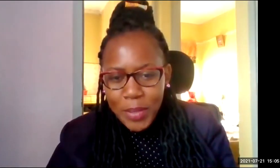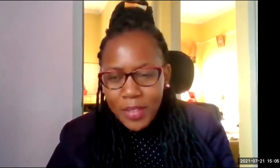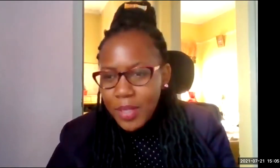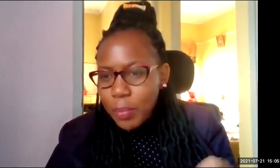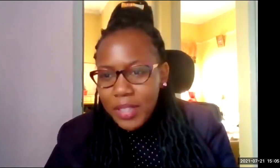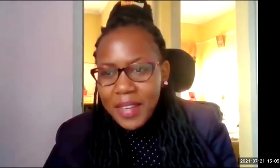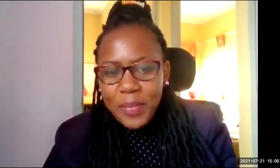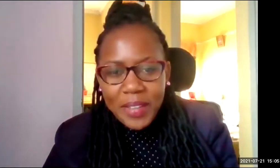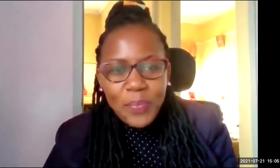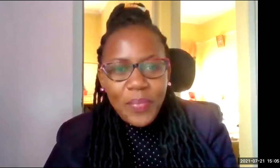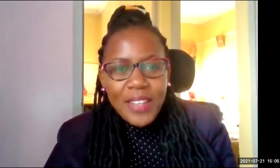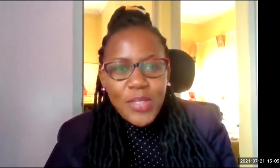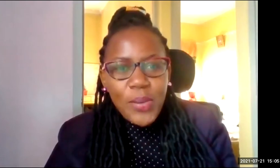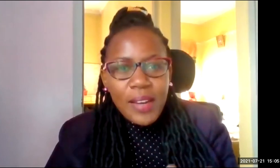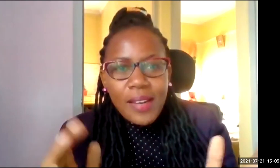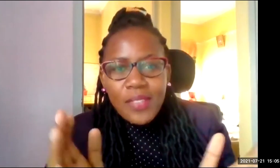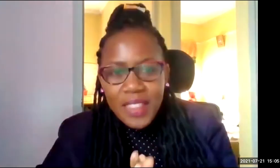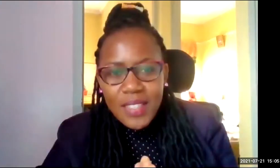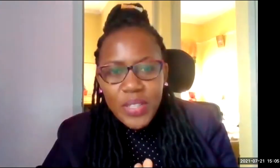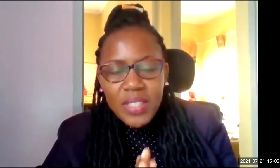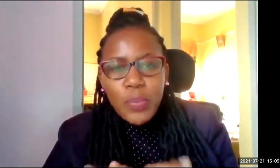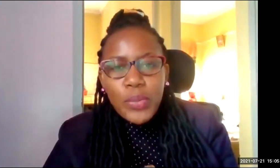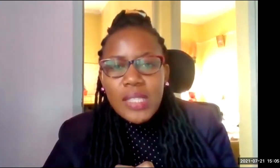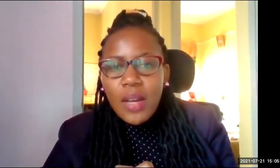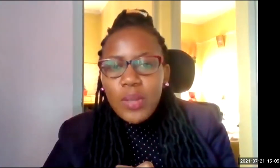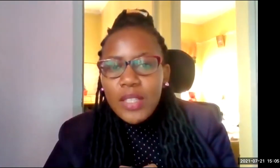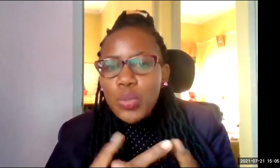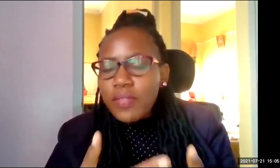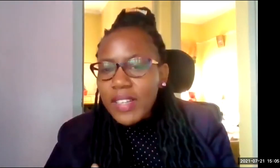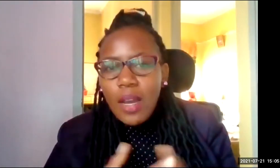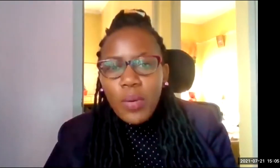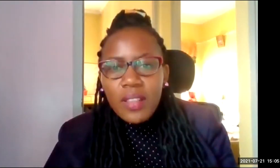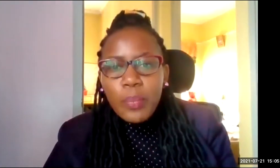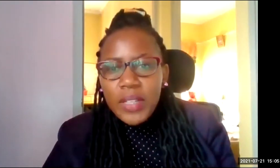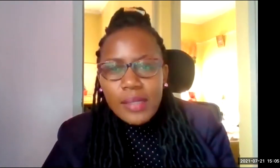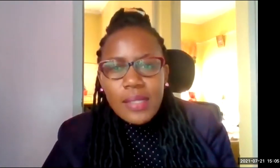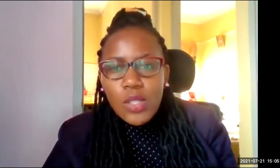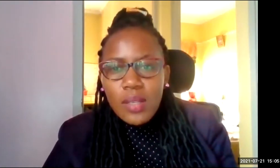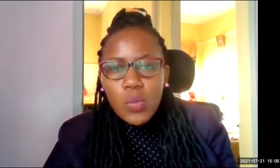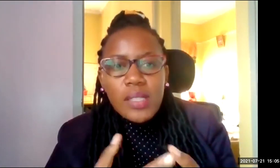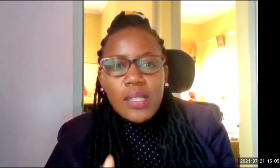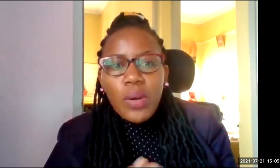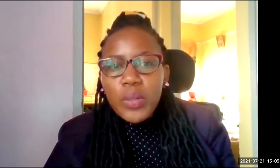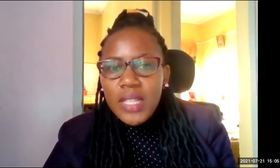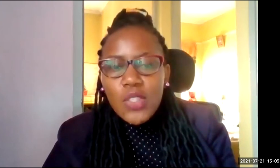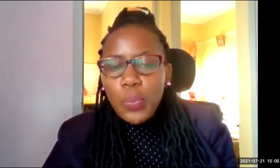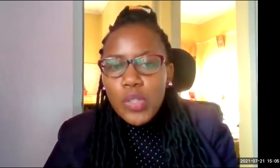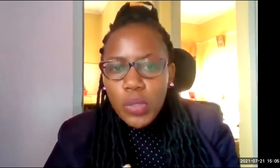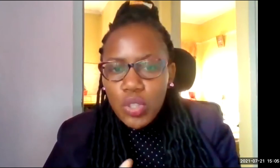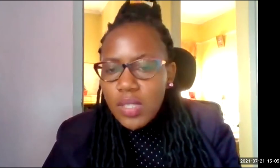funding for gender responsive and disability inclusive education. Thank you, thank you Jennifer and also for keeping time.